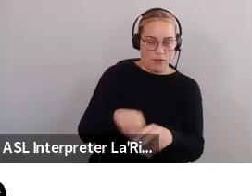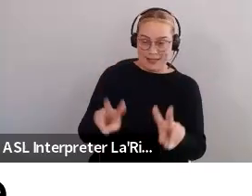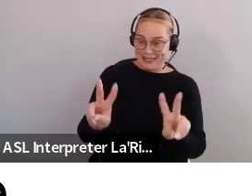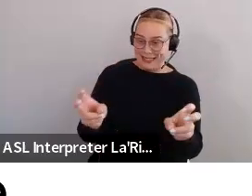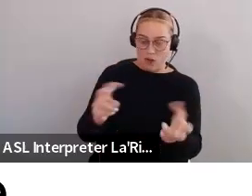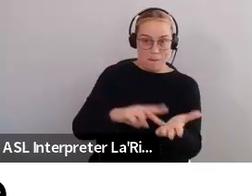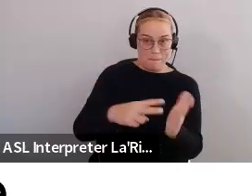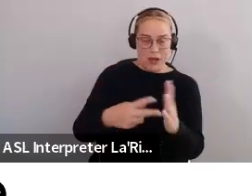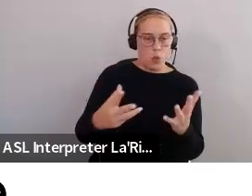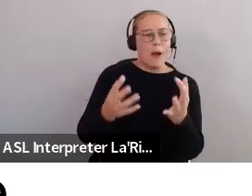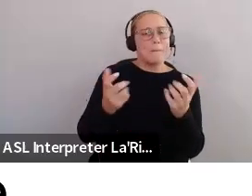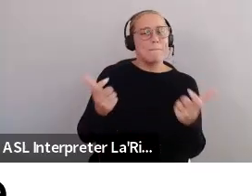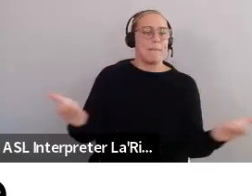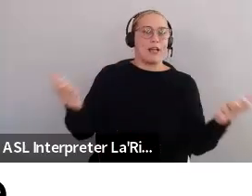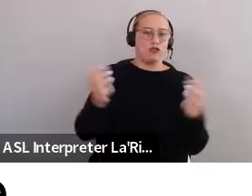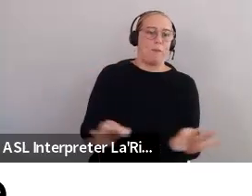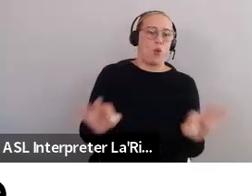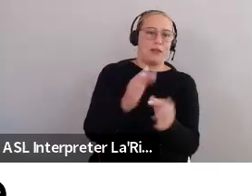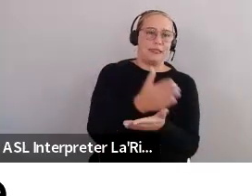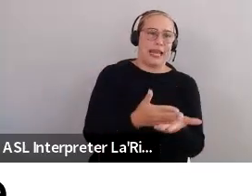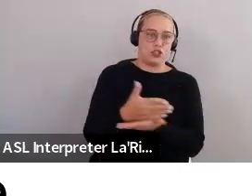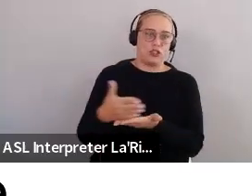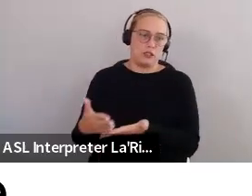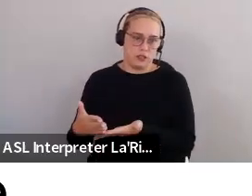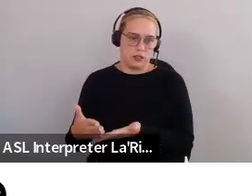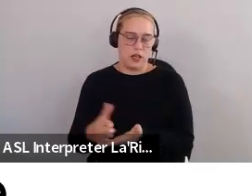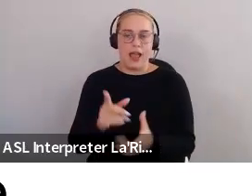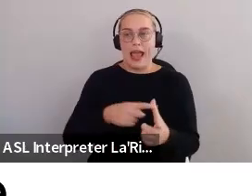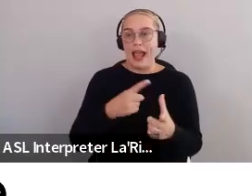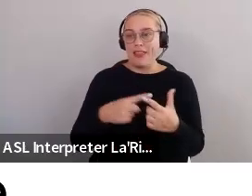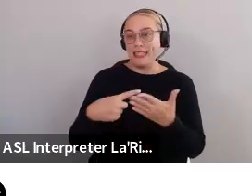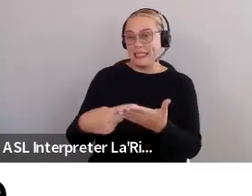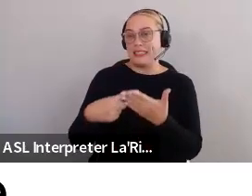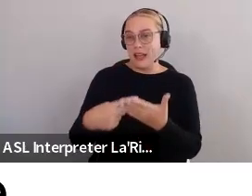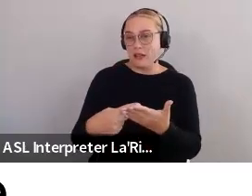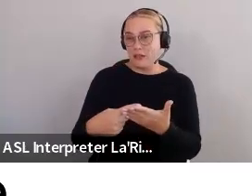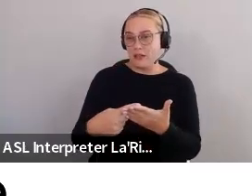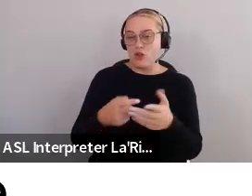quick overview of the ADA, we're going to break it down title by title